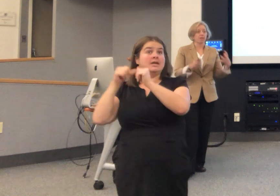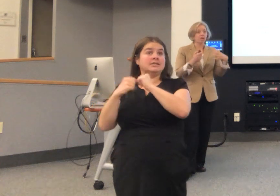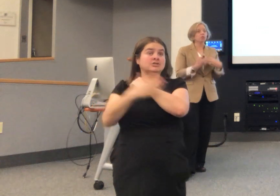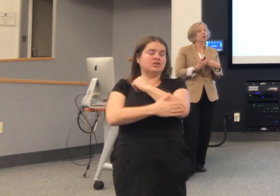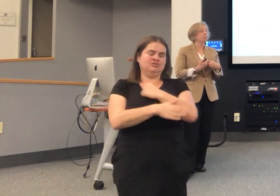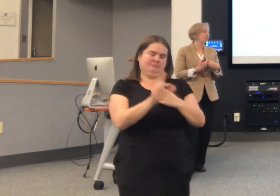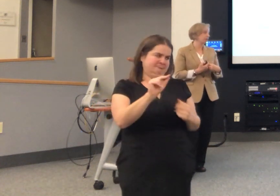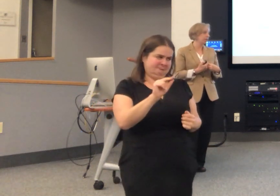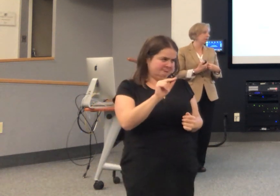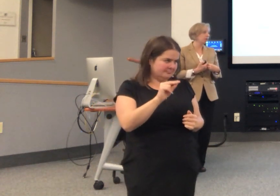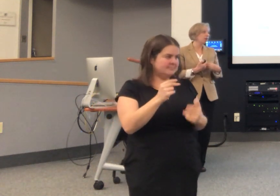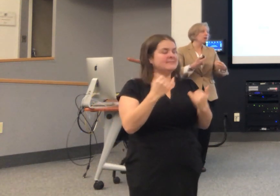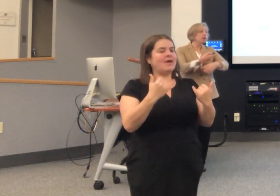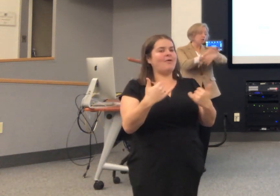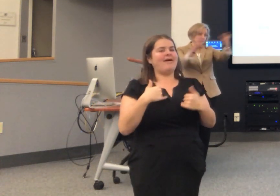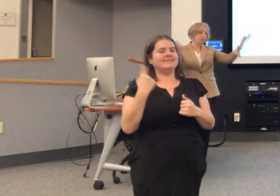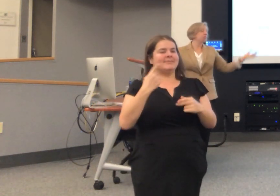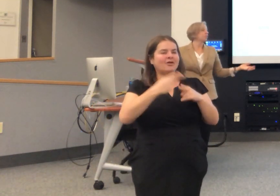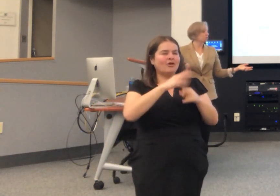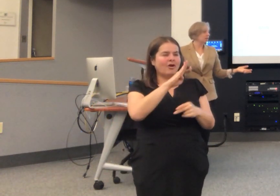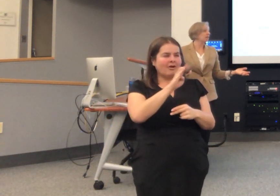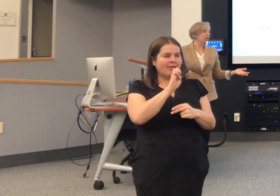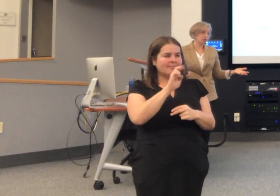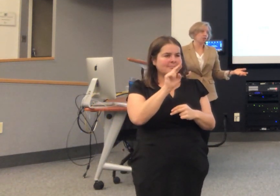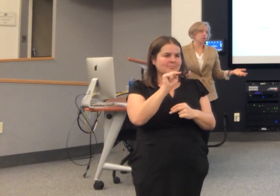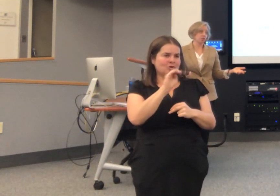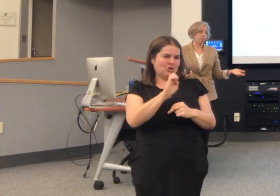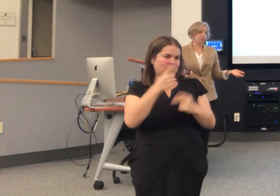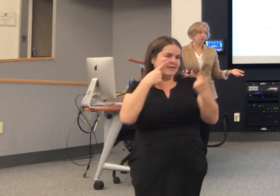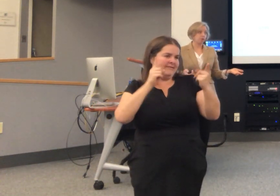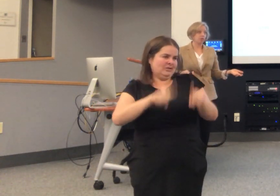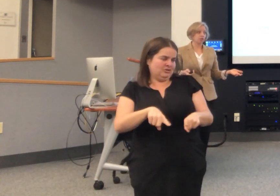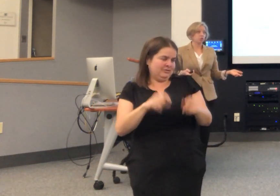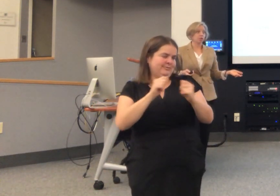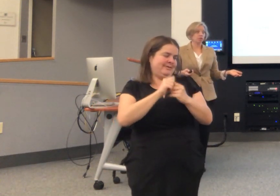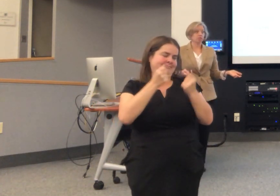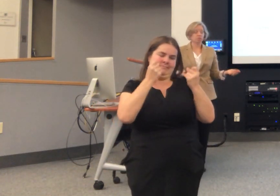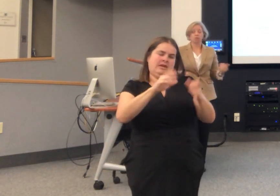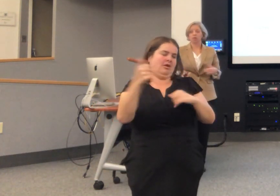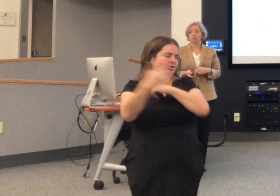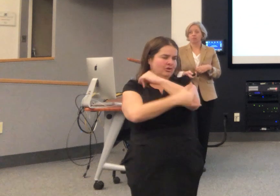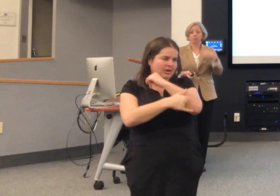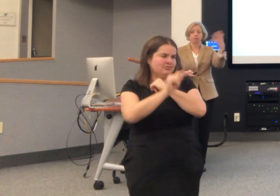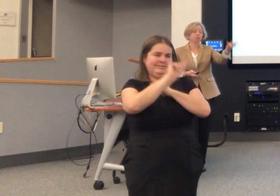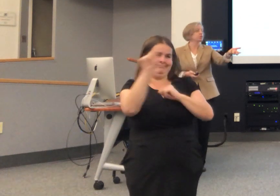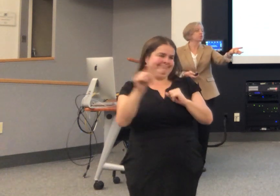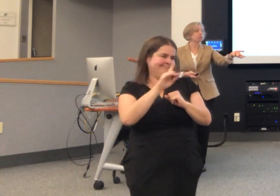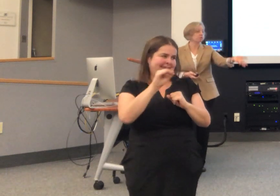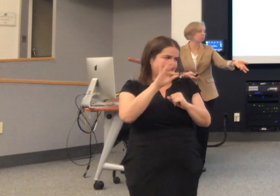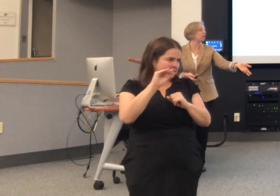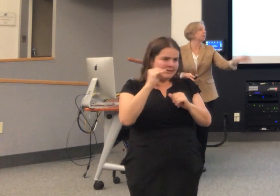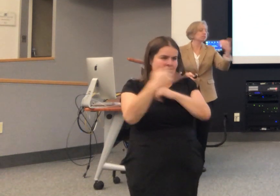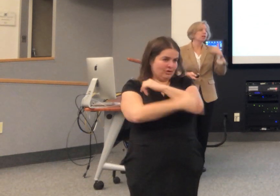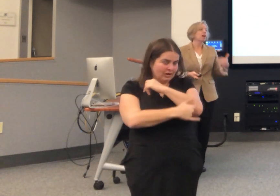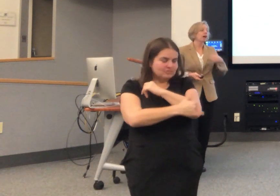if I were to copyright here, it will be enforced in any other country that's part of that treaty. So if somebody infringes me in France,